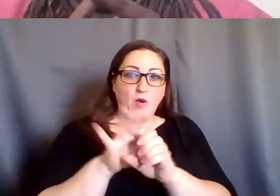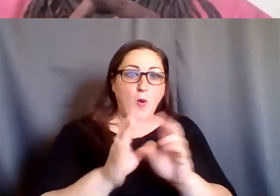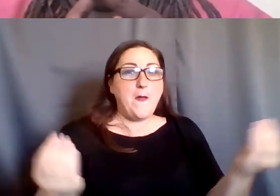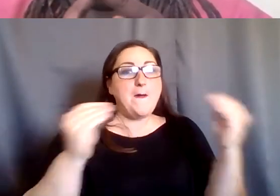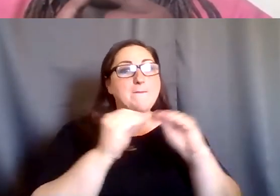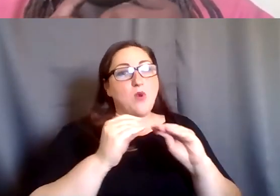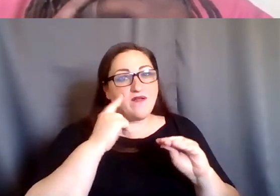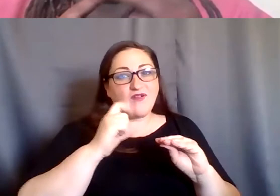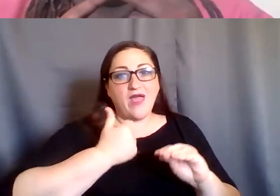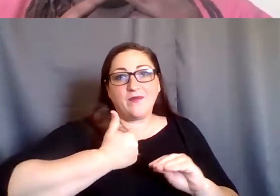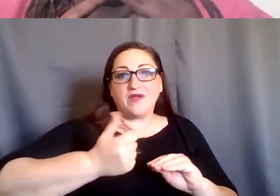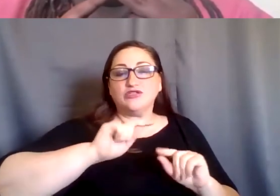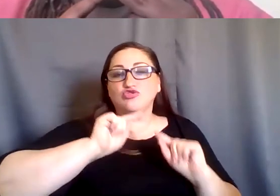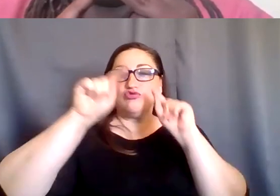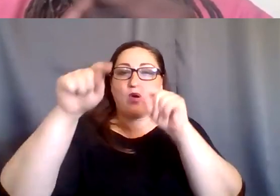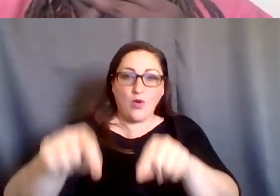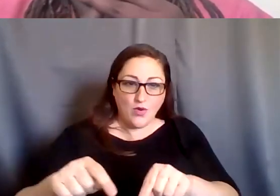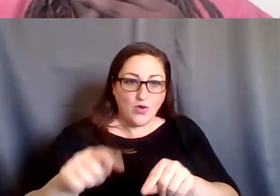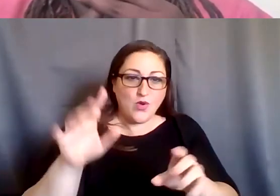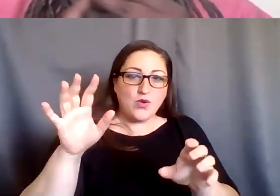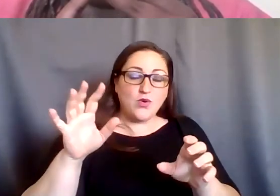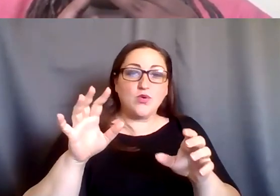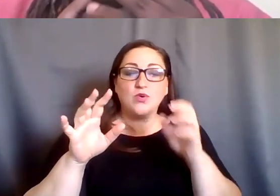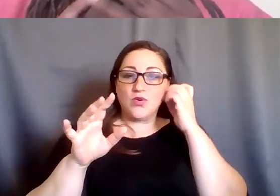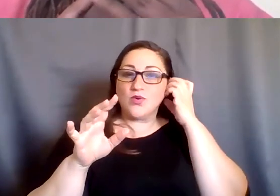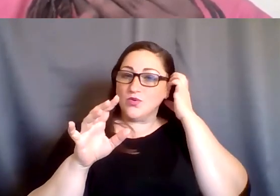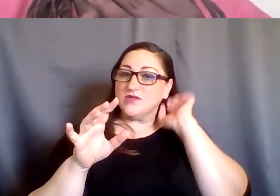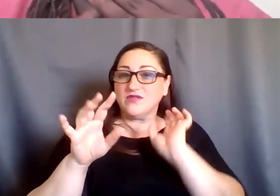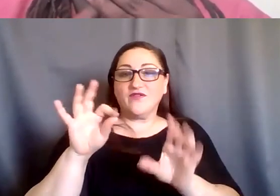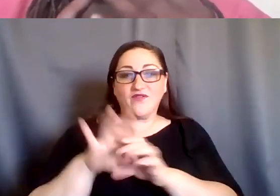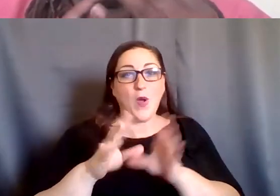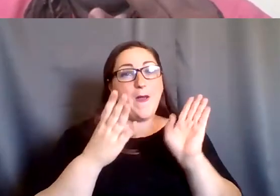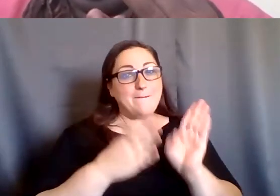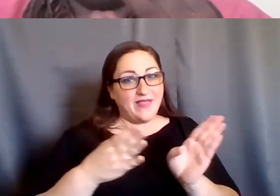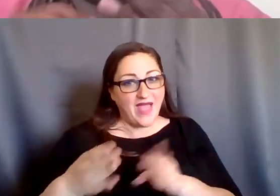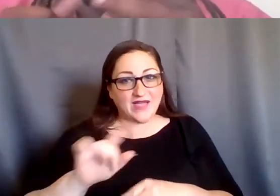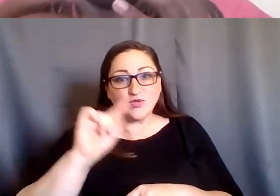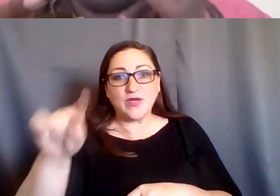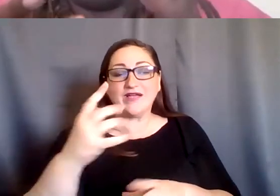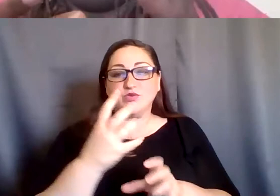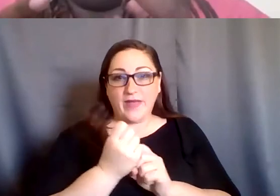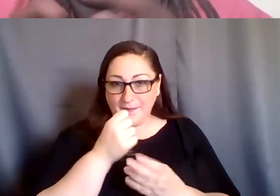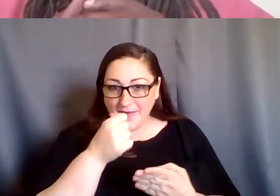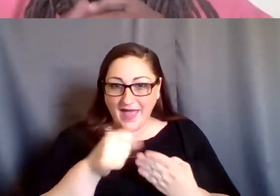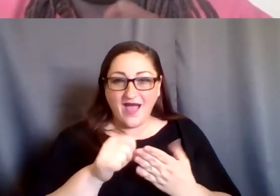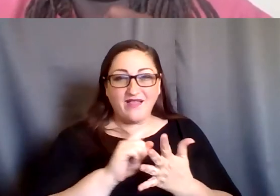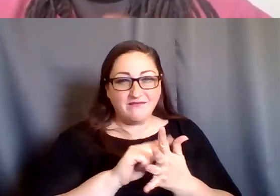It takes a lot for them to plan to get there, to cast their ballots, to get mail, to get things like that. So that's where I would see it.